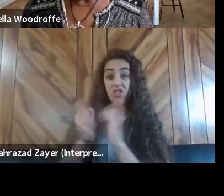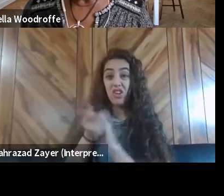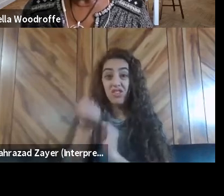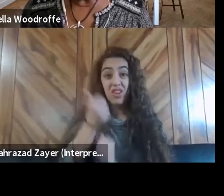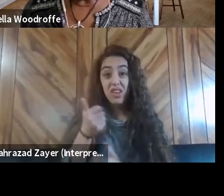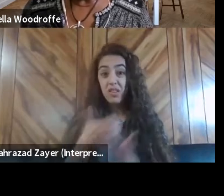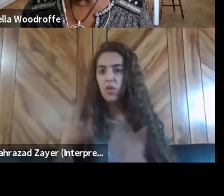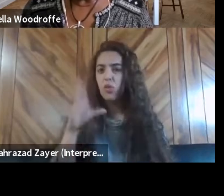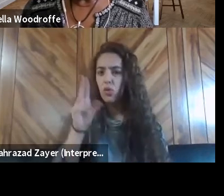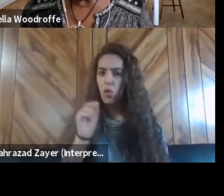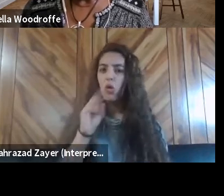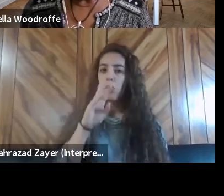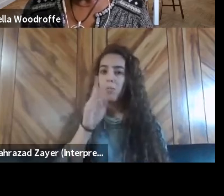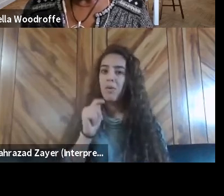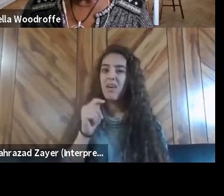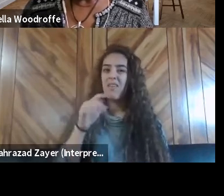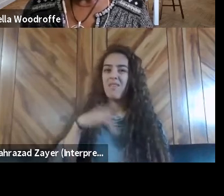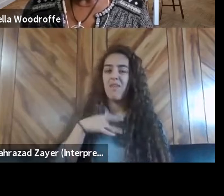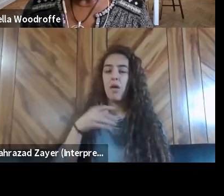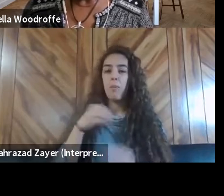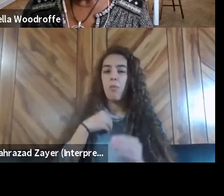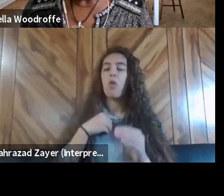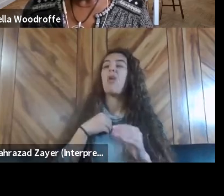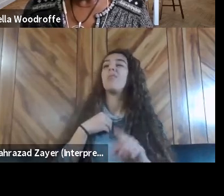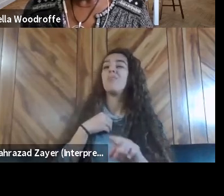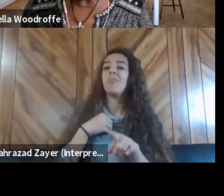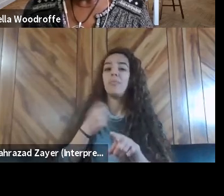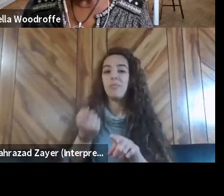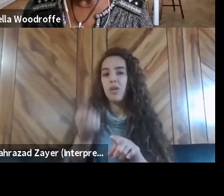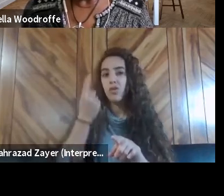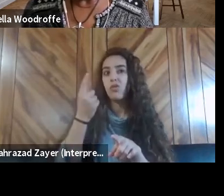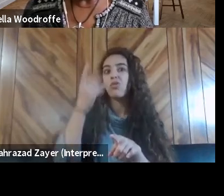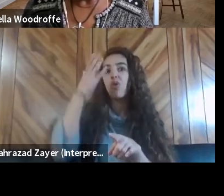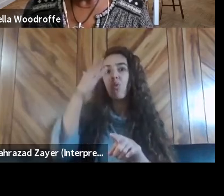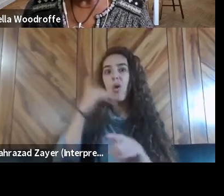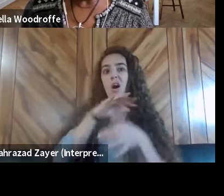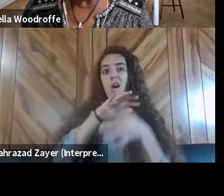that as people realize that he still was who He always was